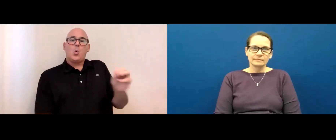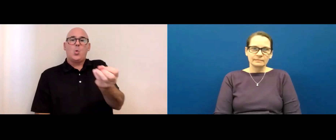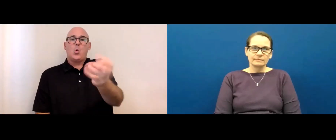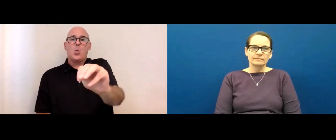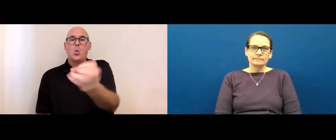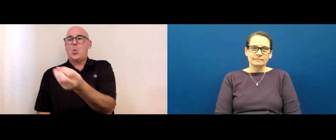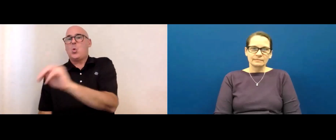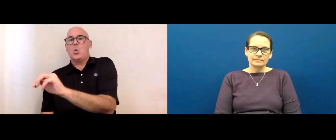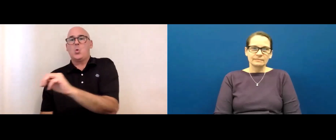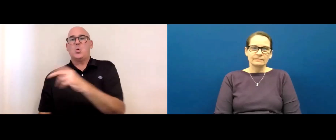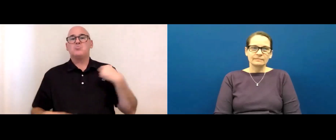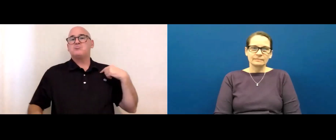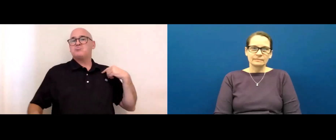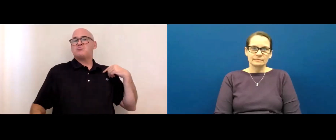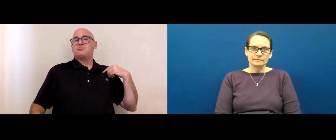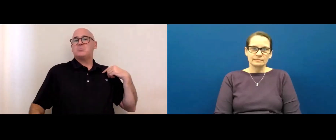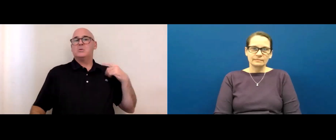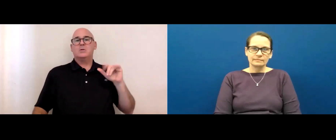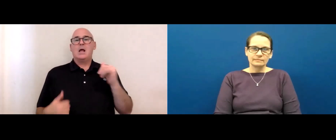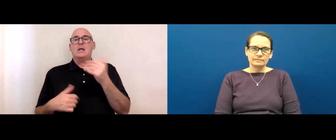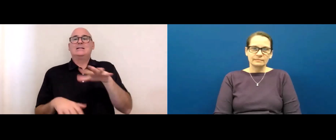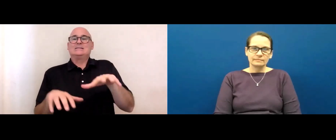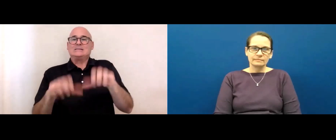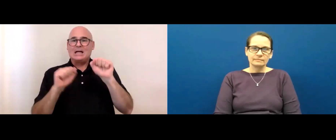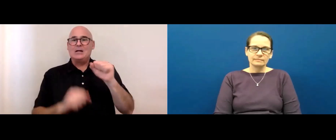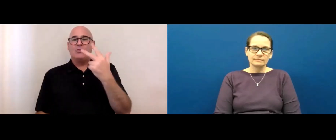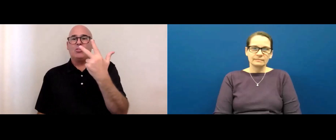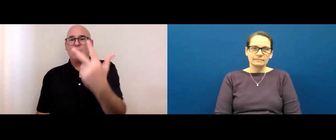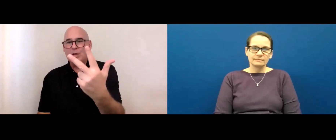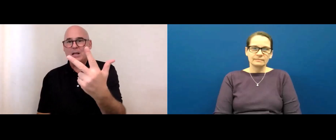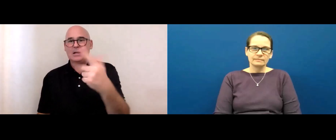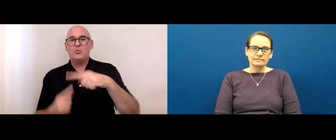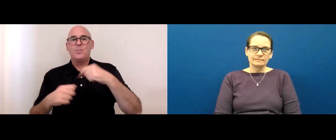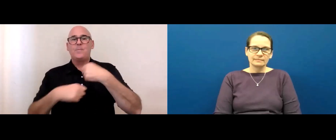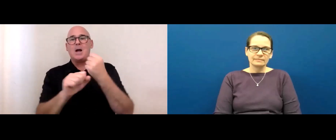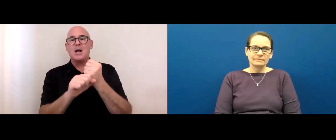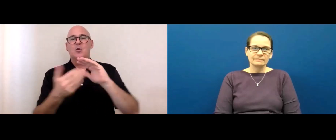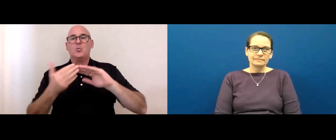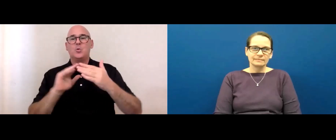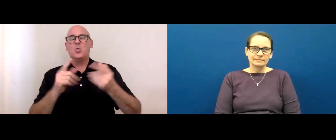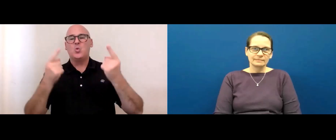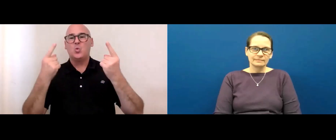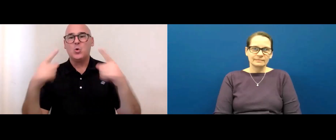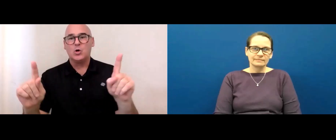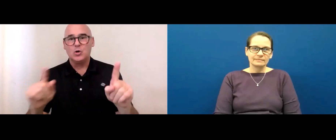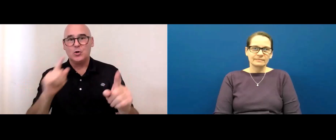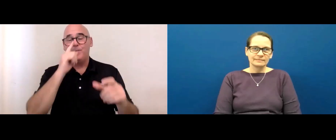in the past they'd all been on their own doing their own thing but it takes three all three